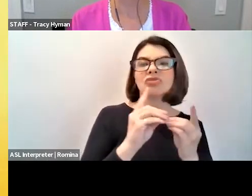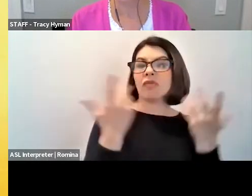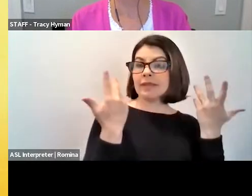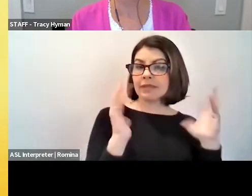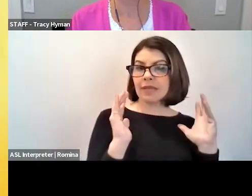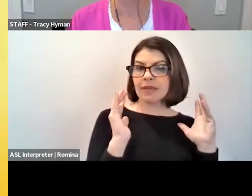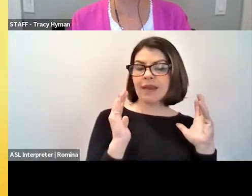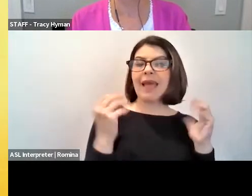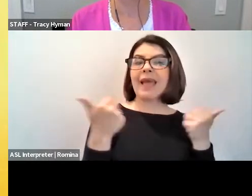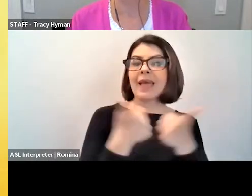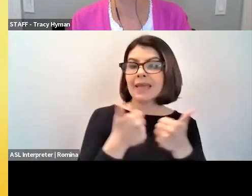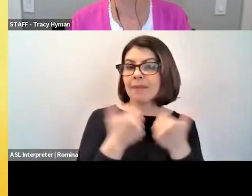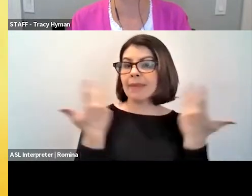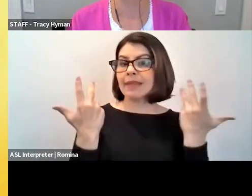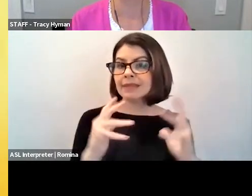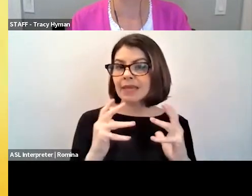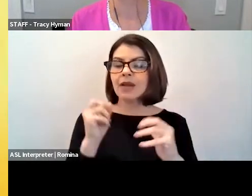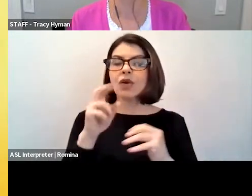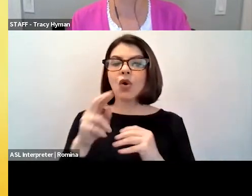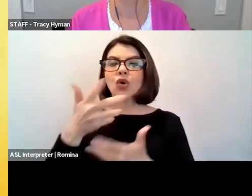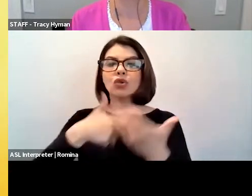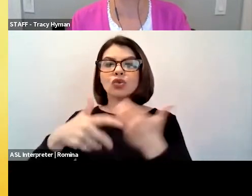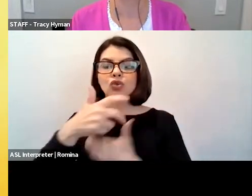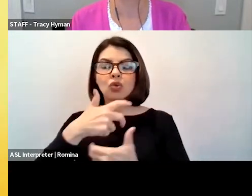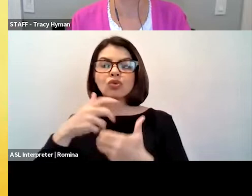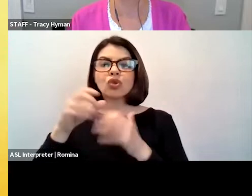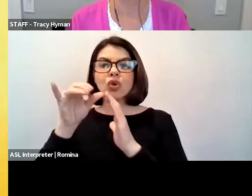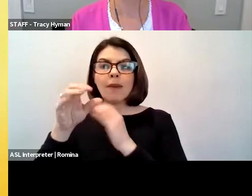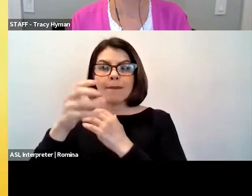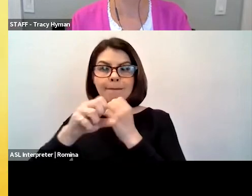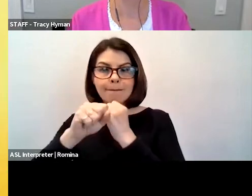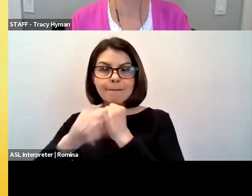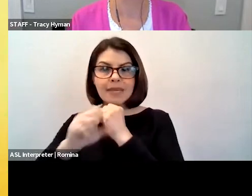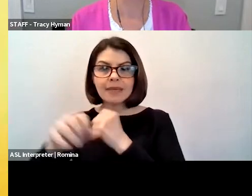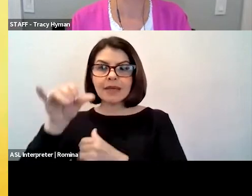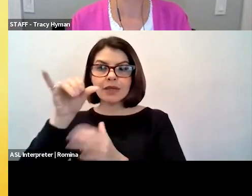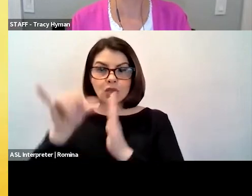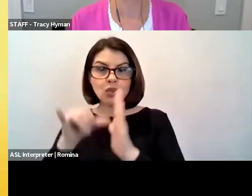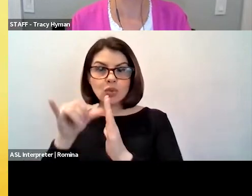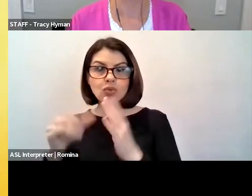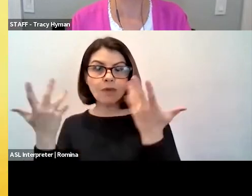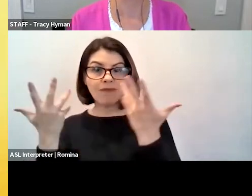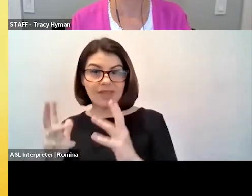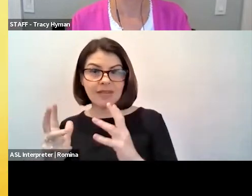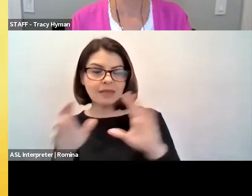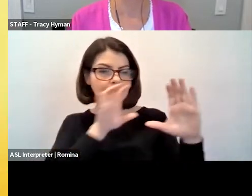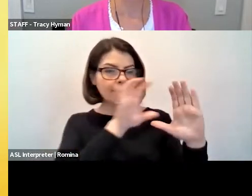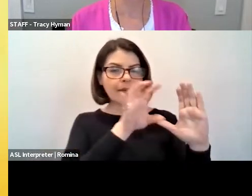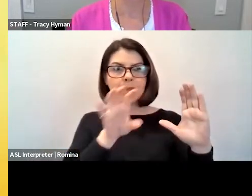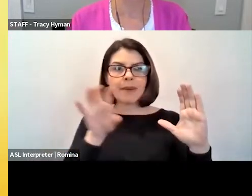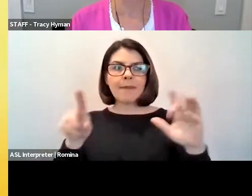gaming alone or social media YouTube alone or if you're paid for streaming, your commercial